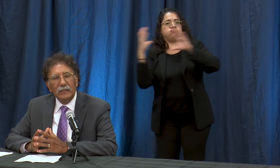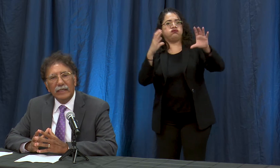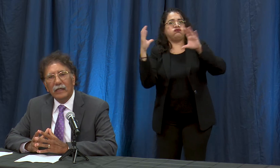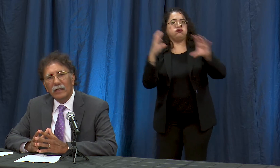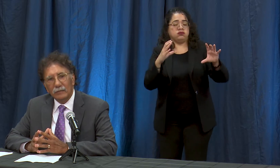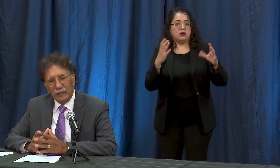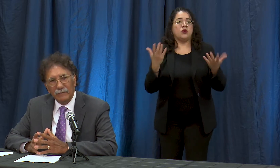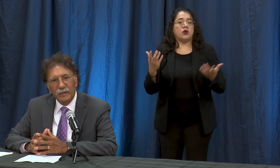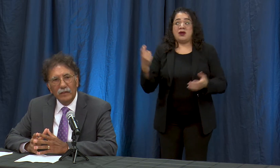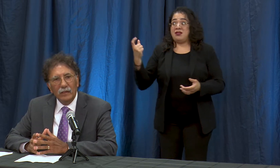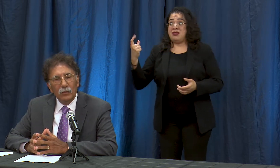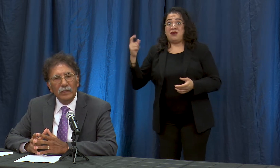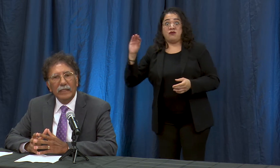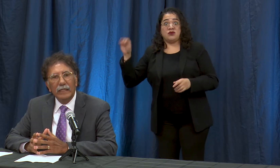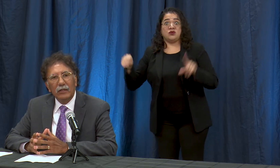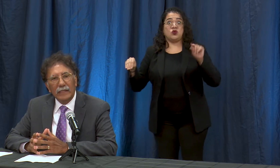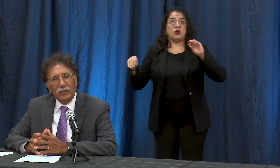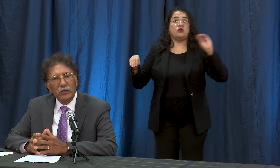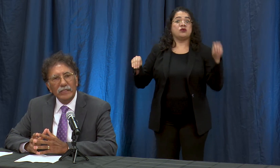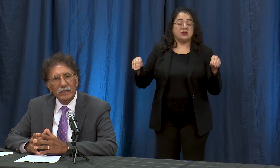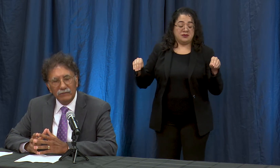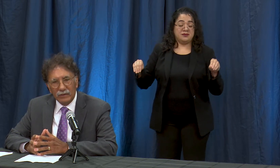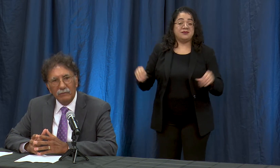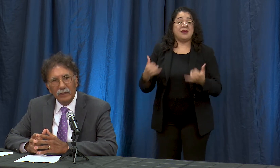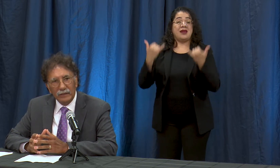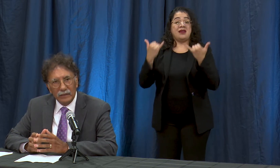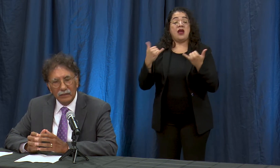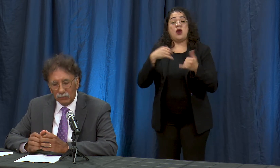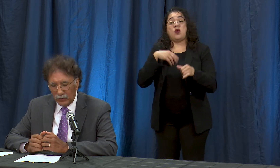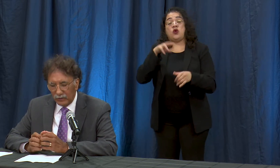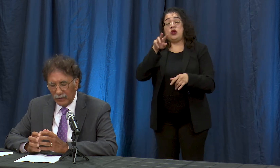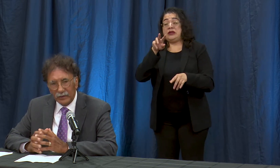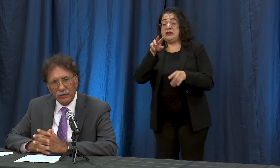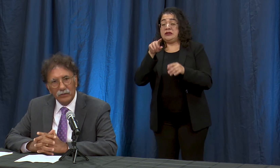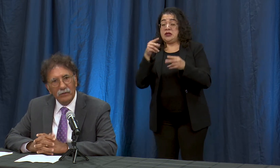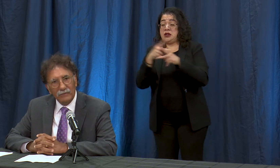to the economy we're looking now at 37 million unemployed Americans who have